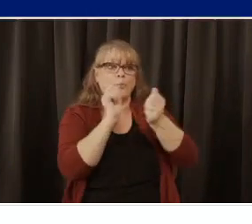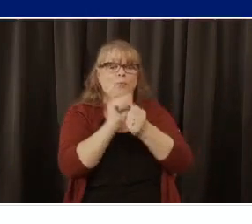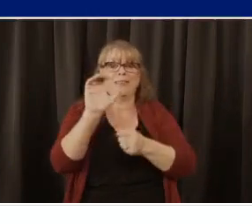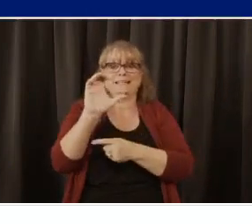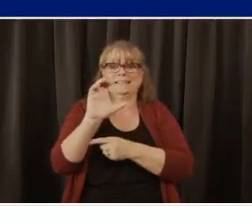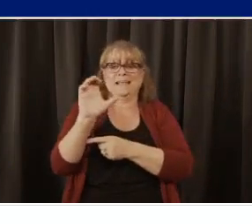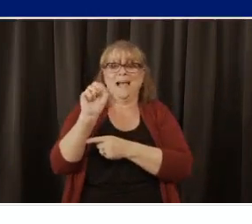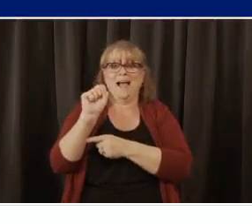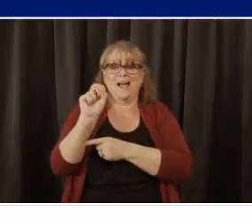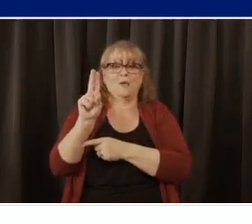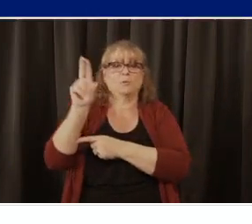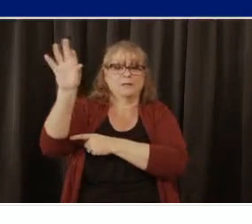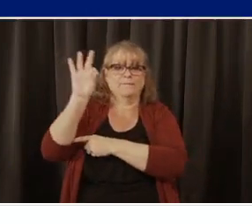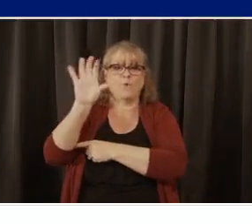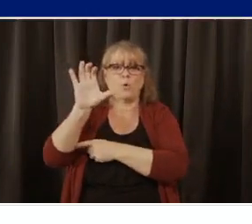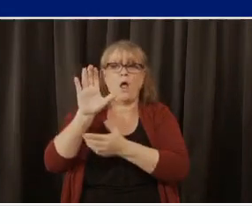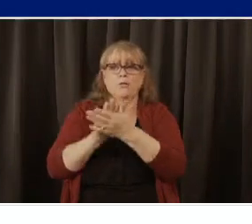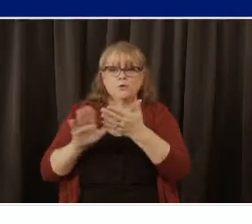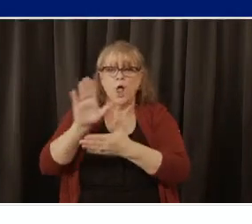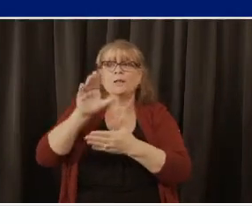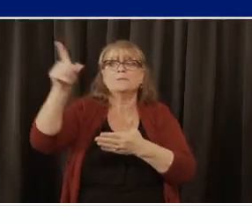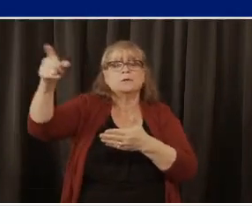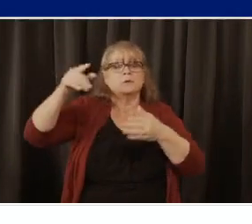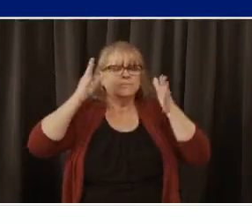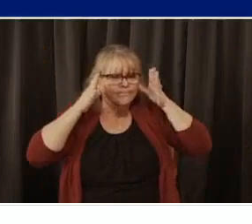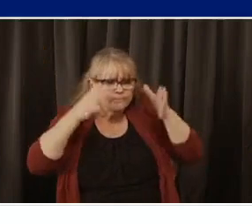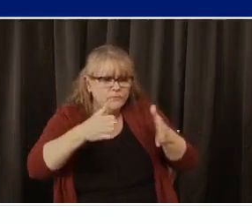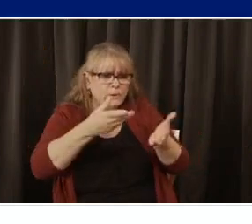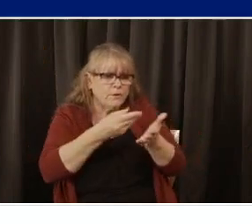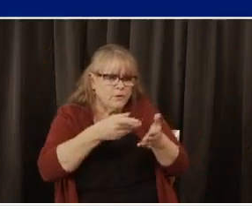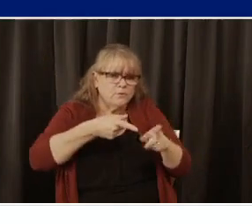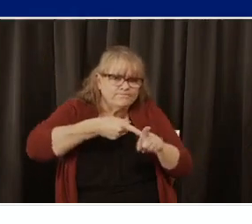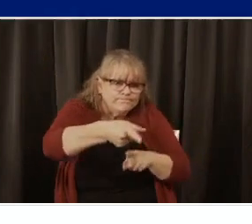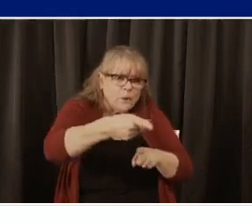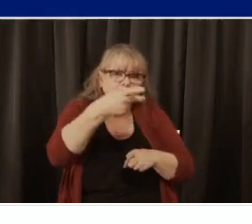and effective and can meet the standards that had been set, and only once we have verified